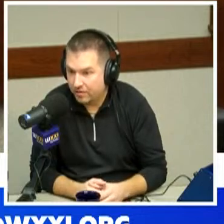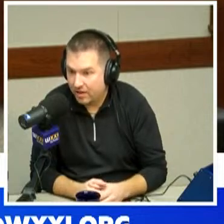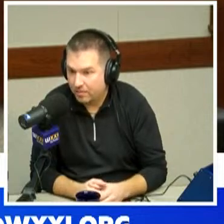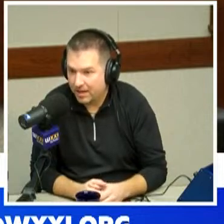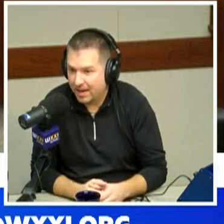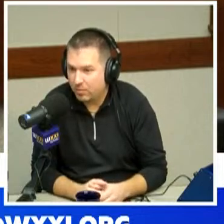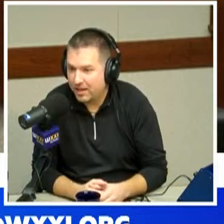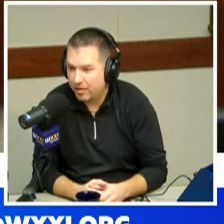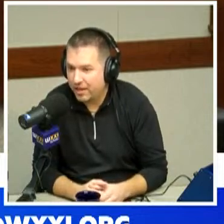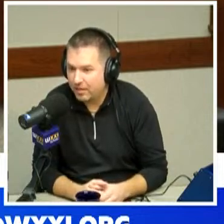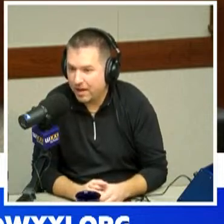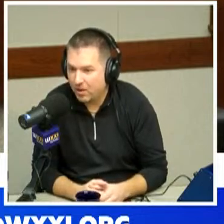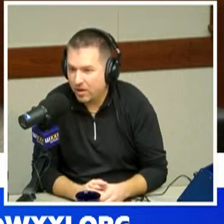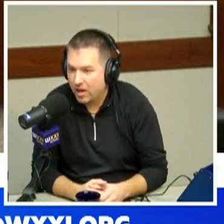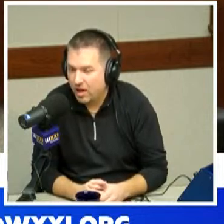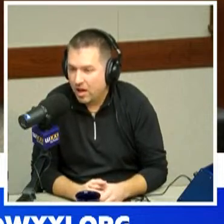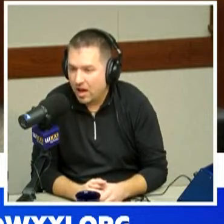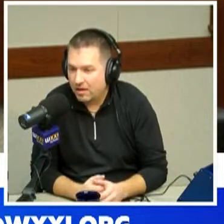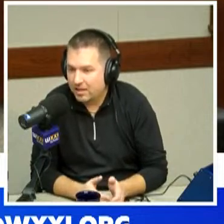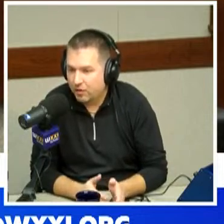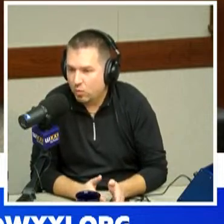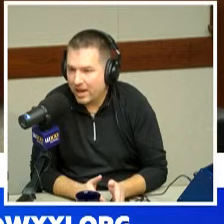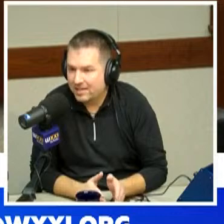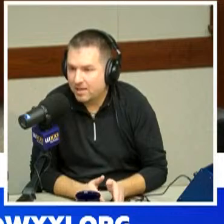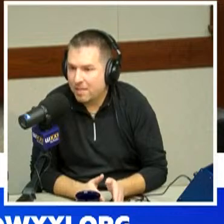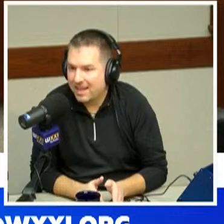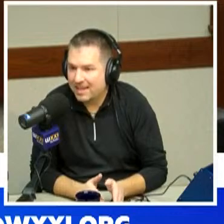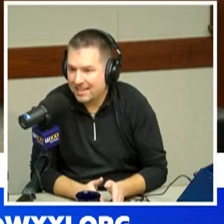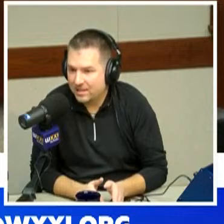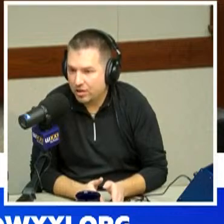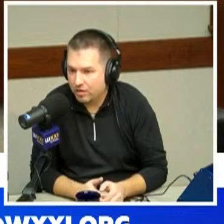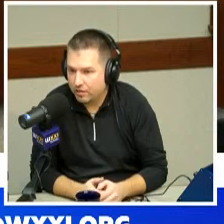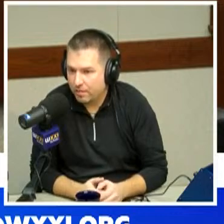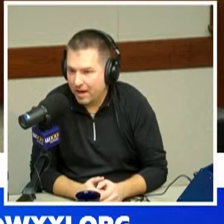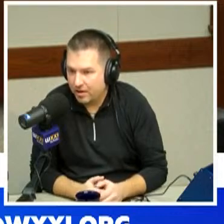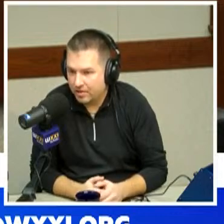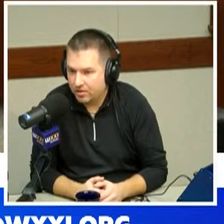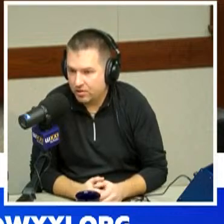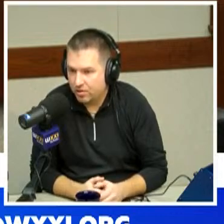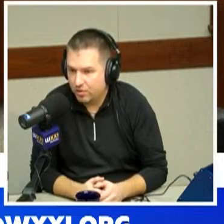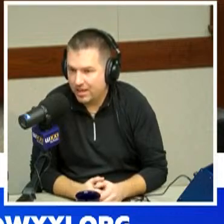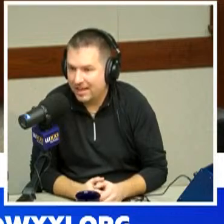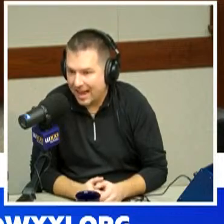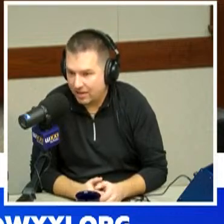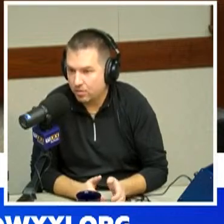development and we can think about uh different ways to make it easier for parents to connect or